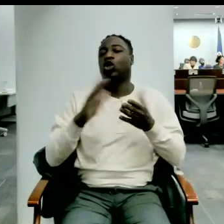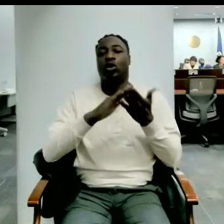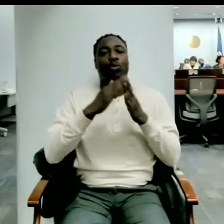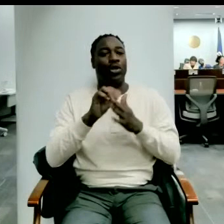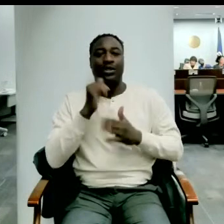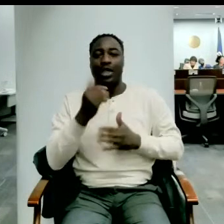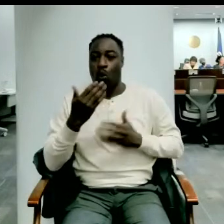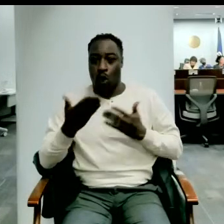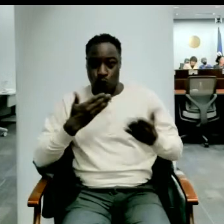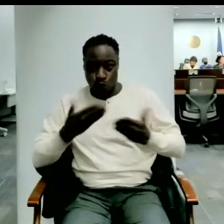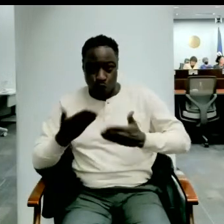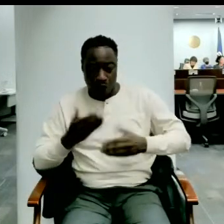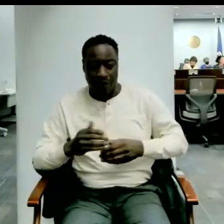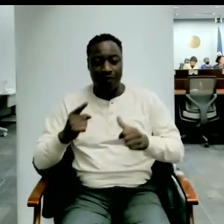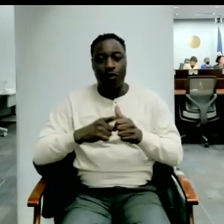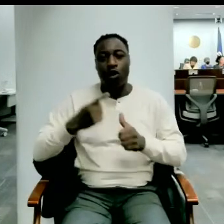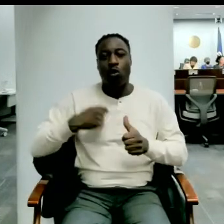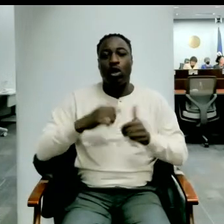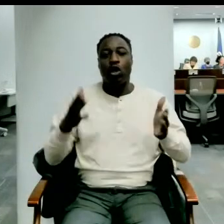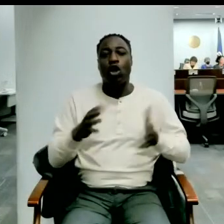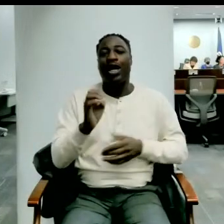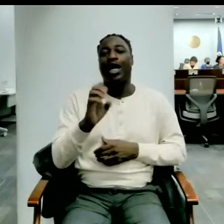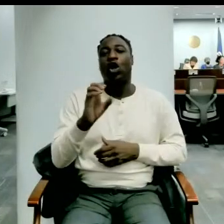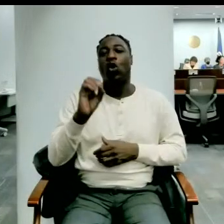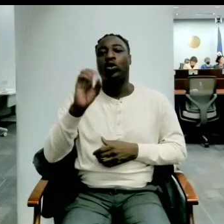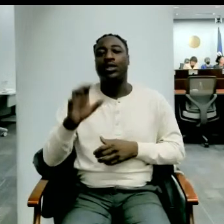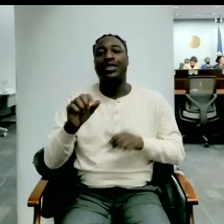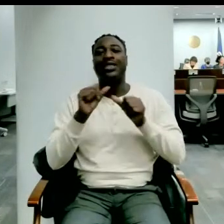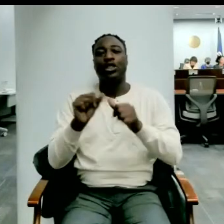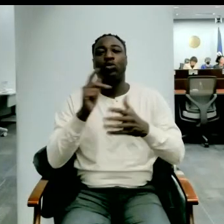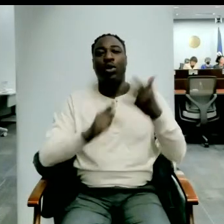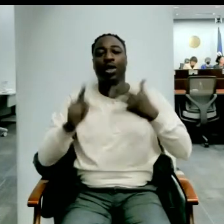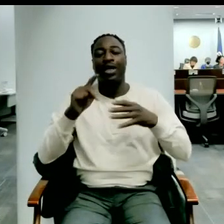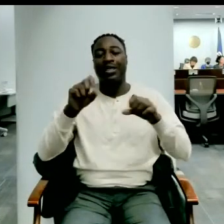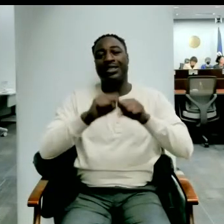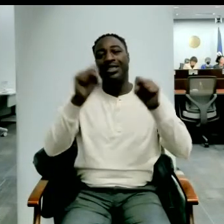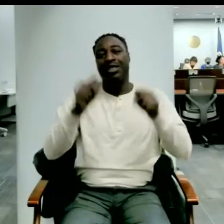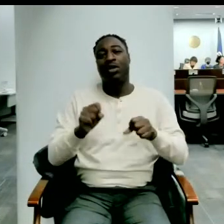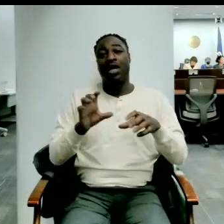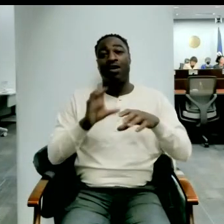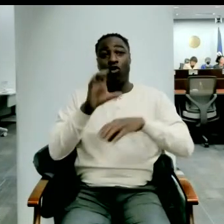First, we urge the EEOC to continue prioritizing systemic enforcement in